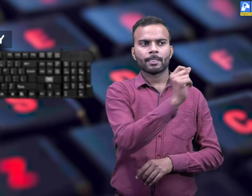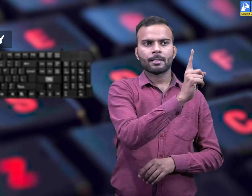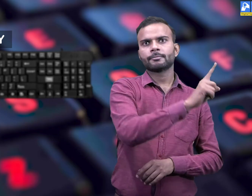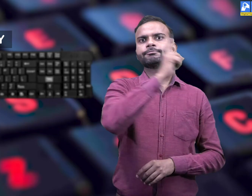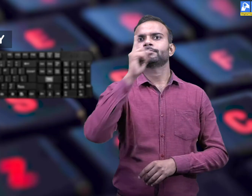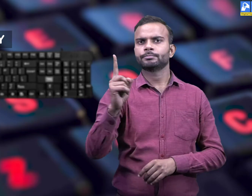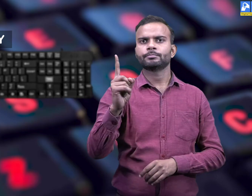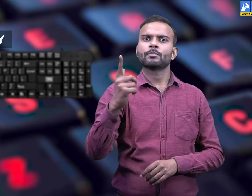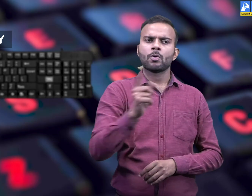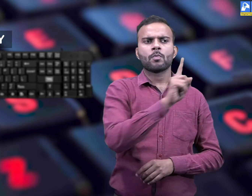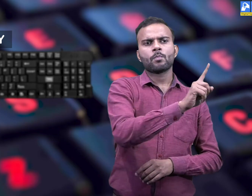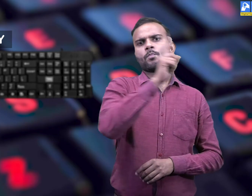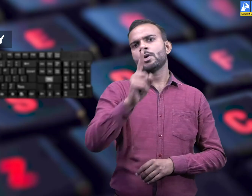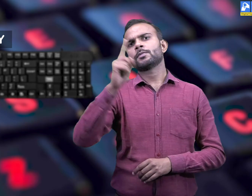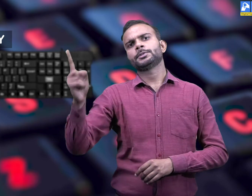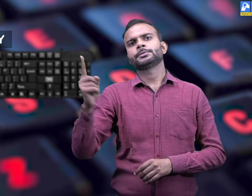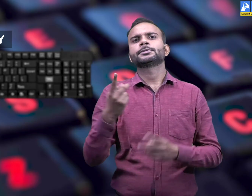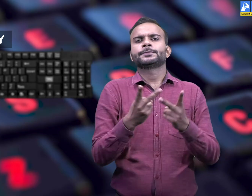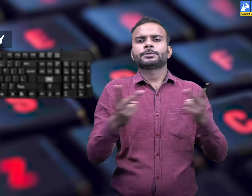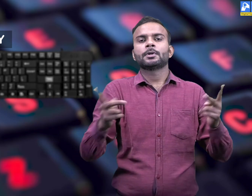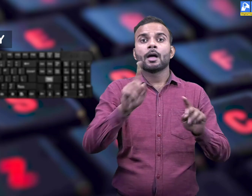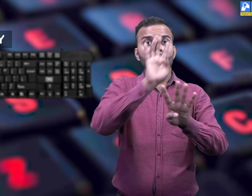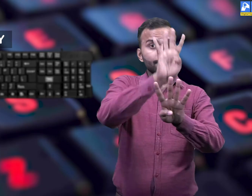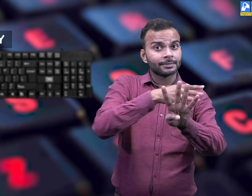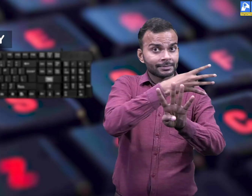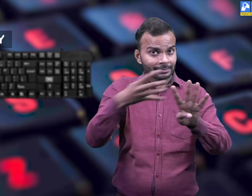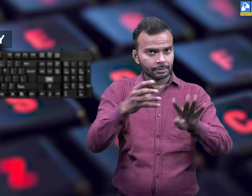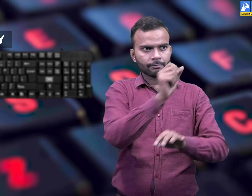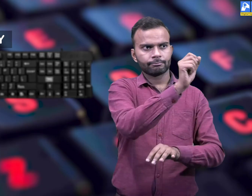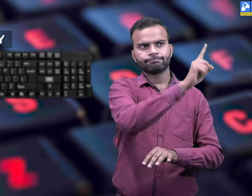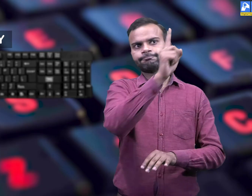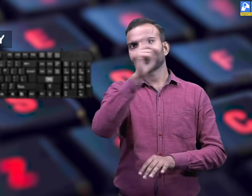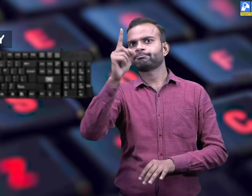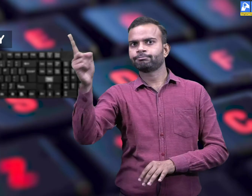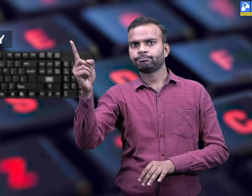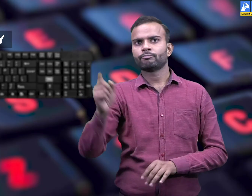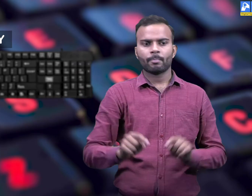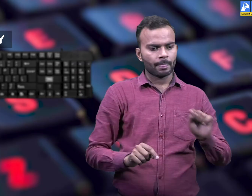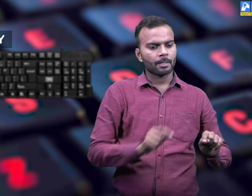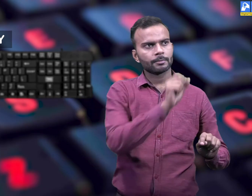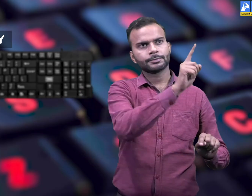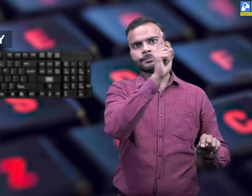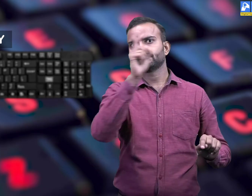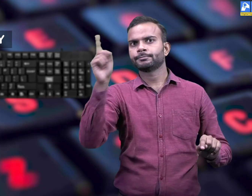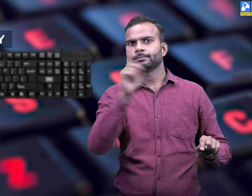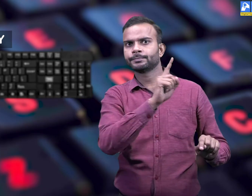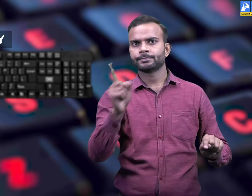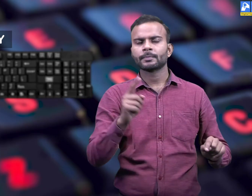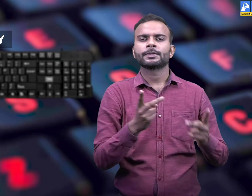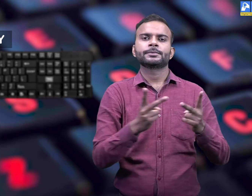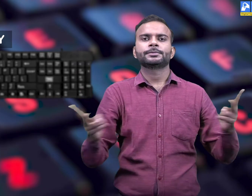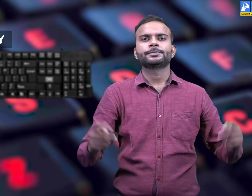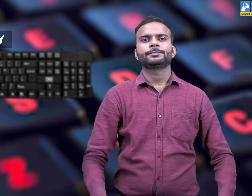several spaces at a time or to move to a particular position in a document.